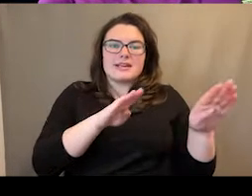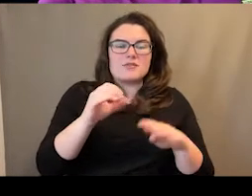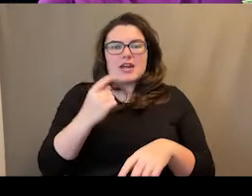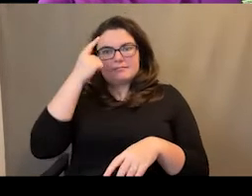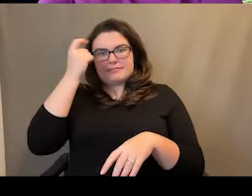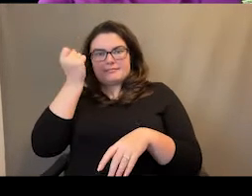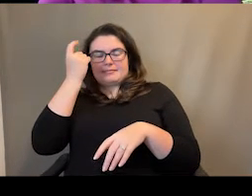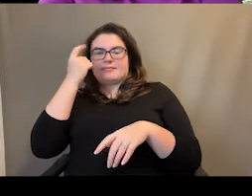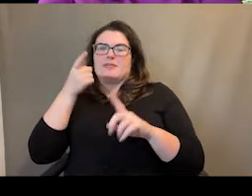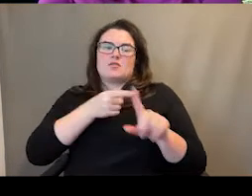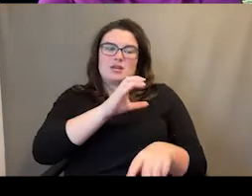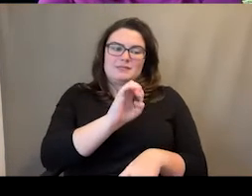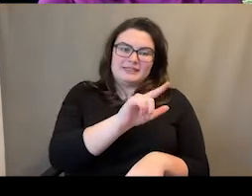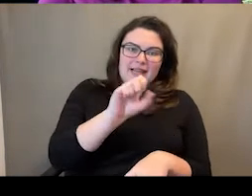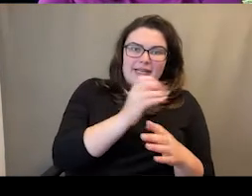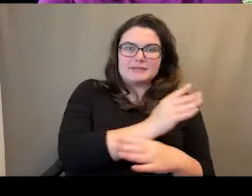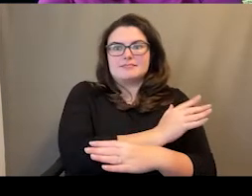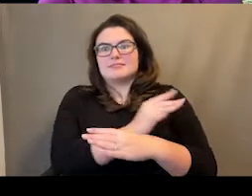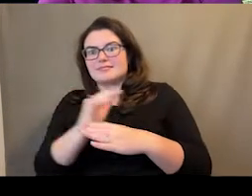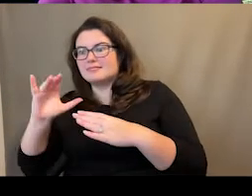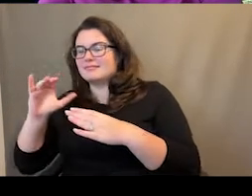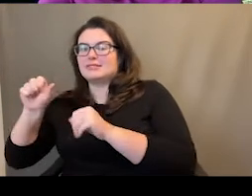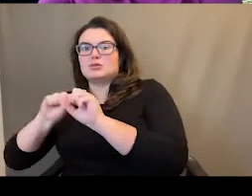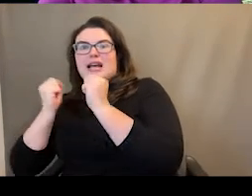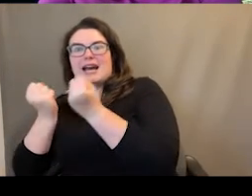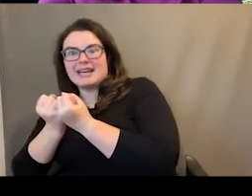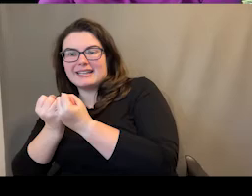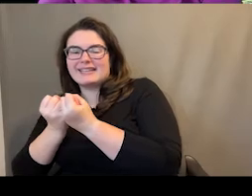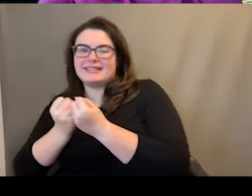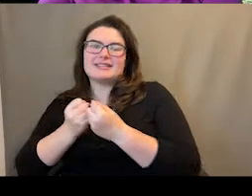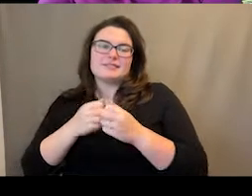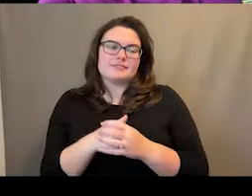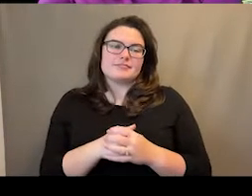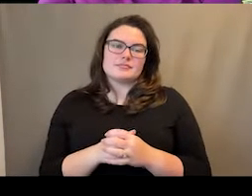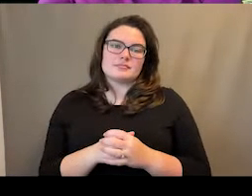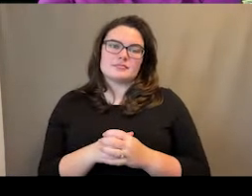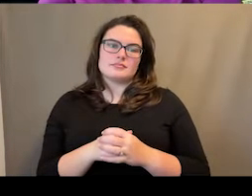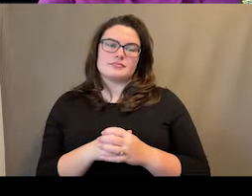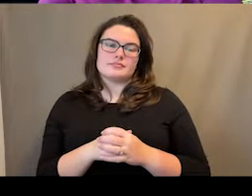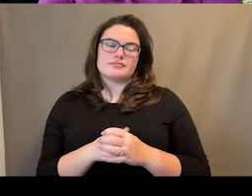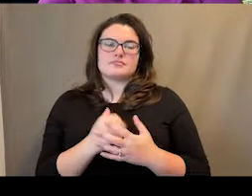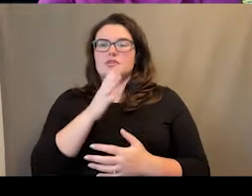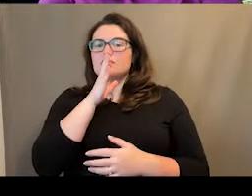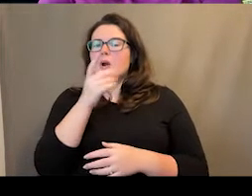society and across space and time. To talk a little bit about